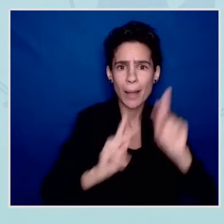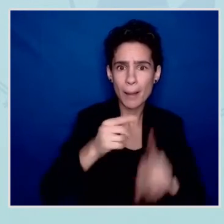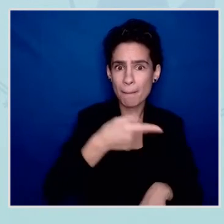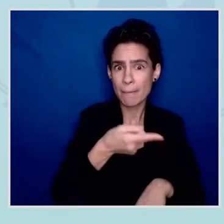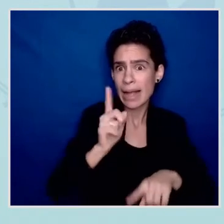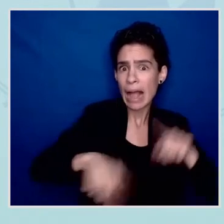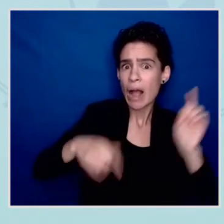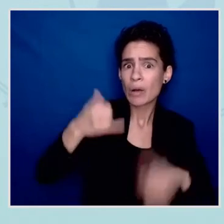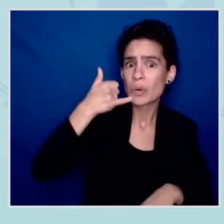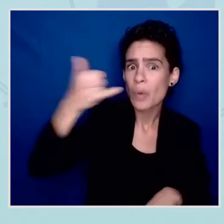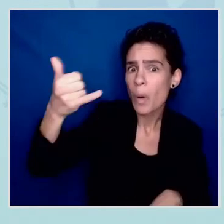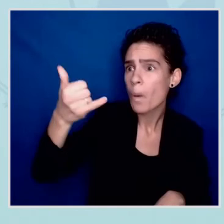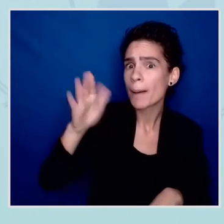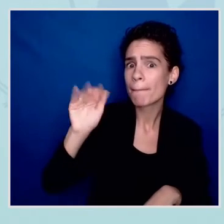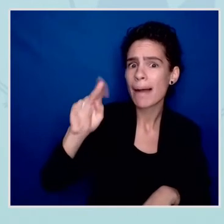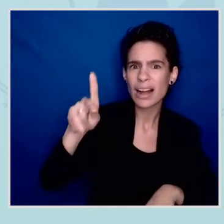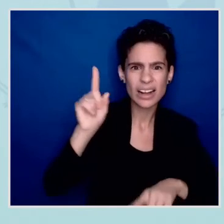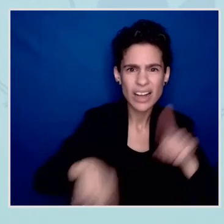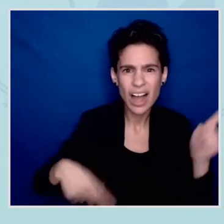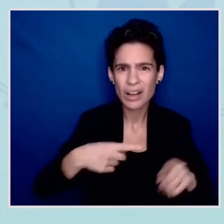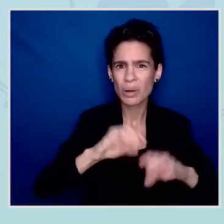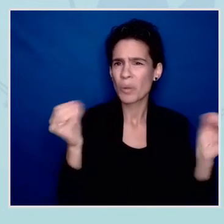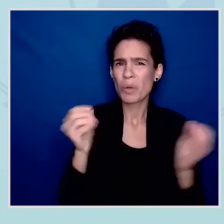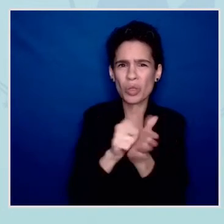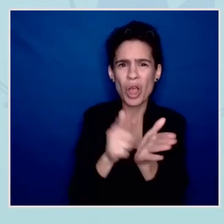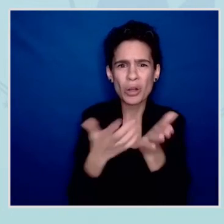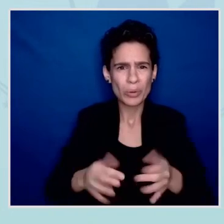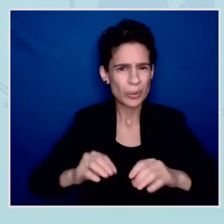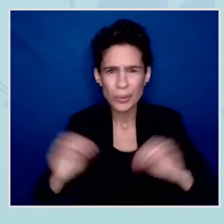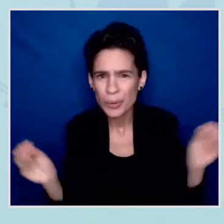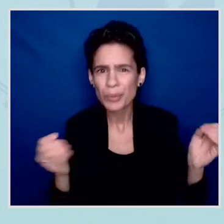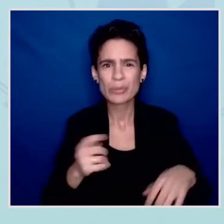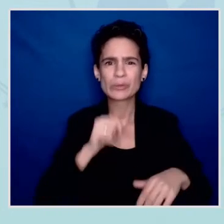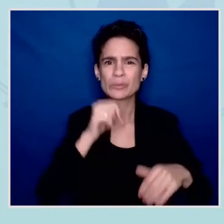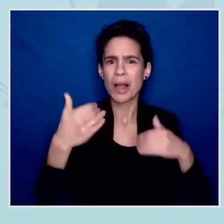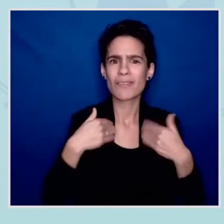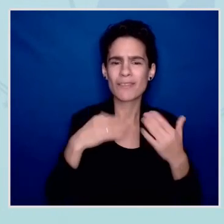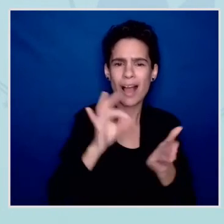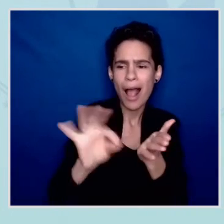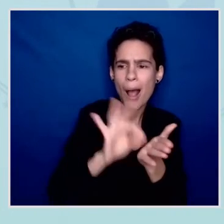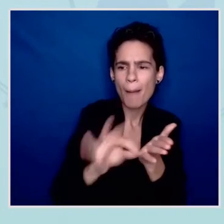THINK OF THE MOM-AND-POP OWNER. WITH A COUPLE OF EMPLOYEES, WHO